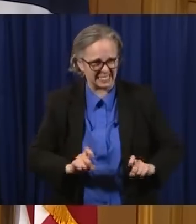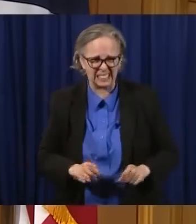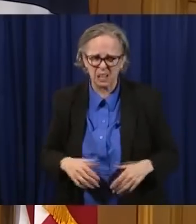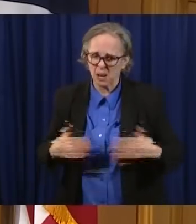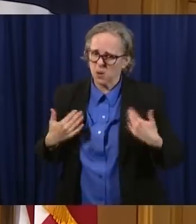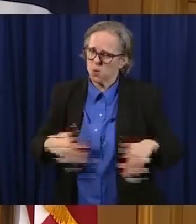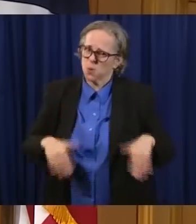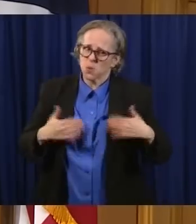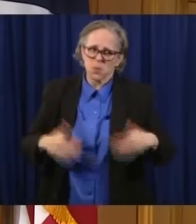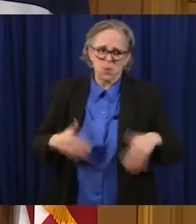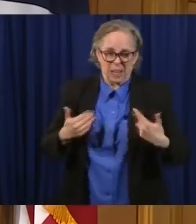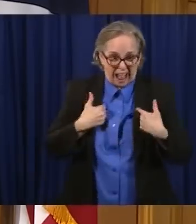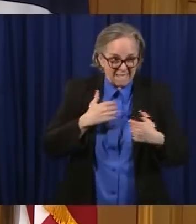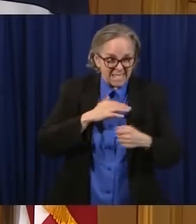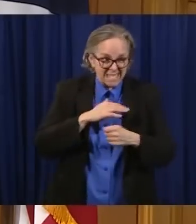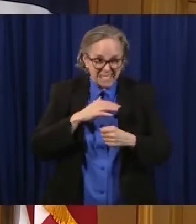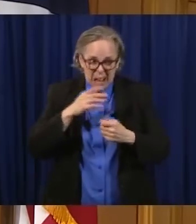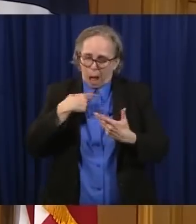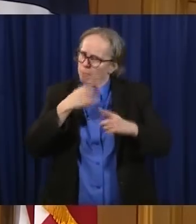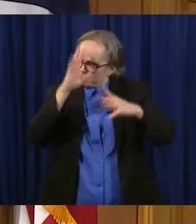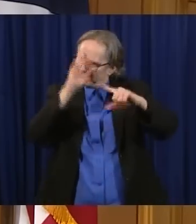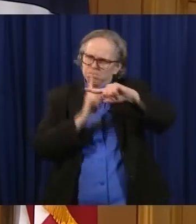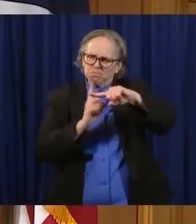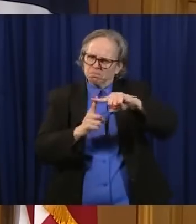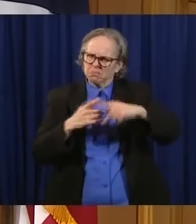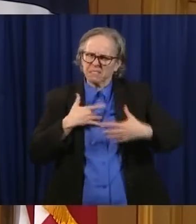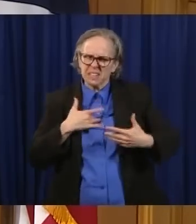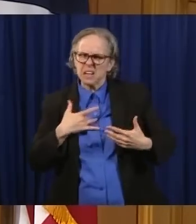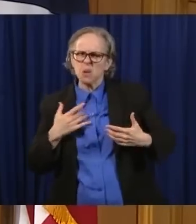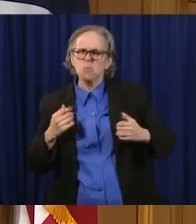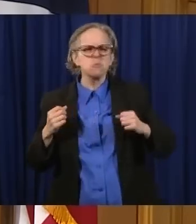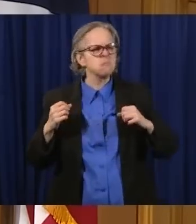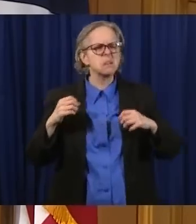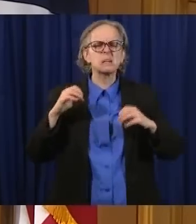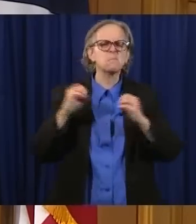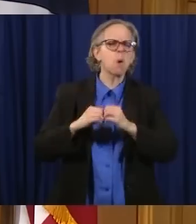COMPANIES MAKING IT AND THE AVAILABILITY OVER TIME WILL GO UP.